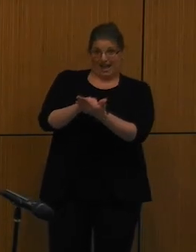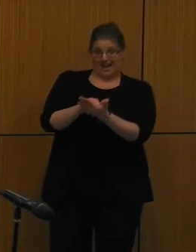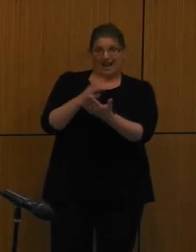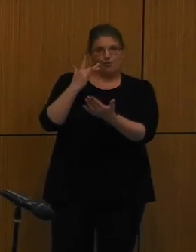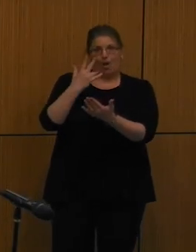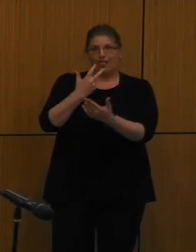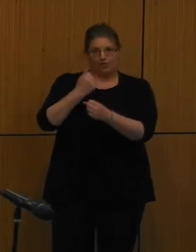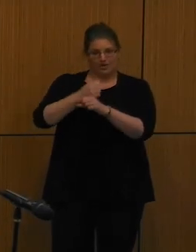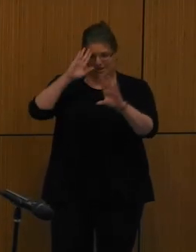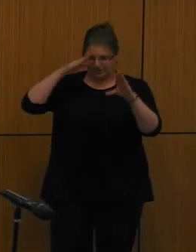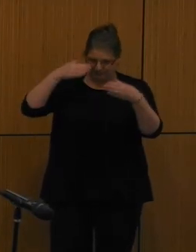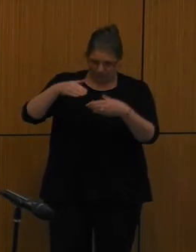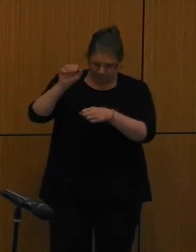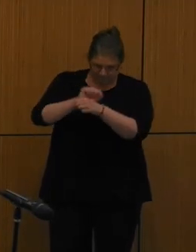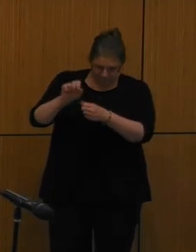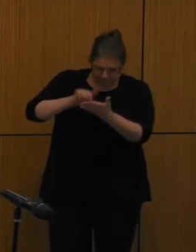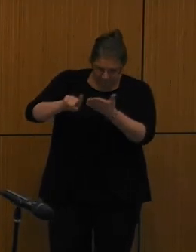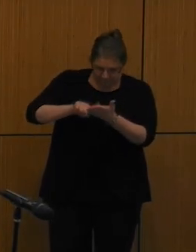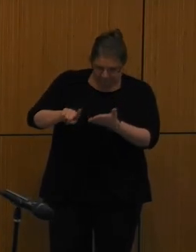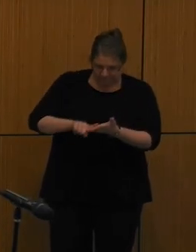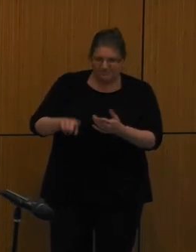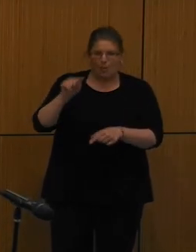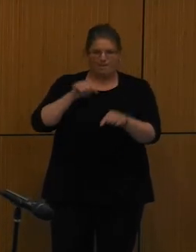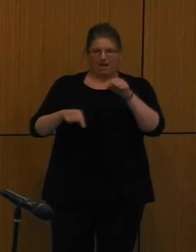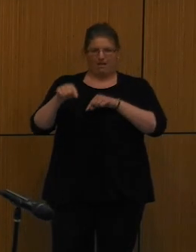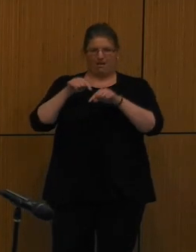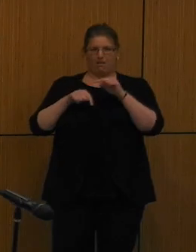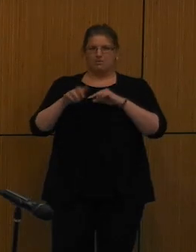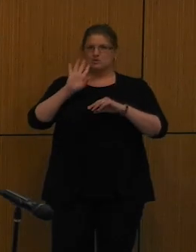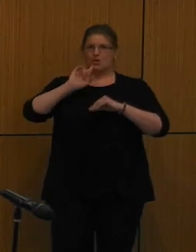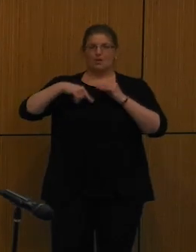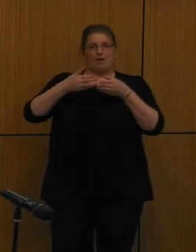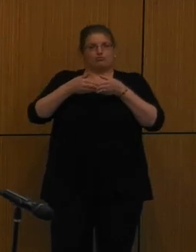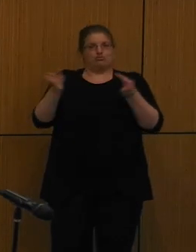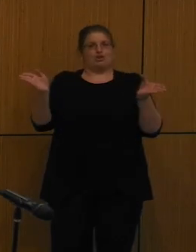working on it, I wanted to back up a little bit and just talk about general functions of the nervous system.